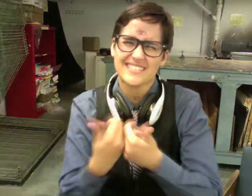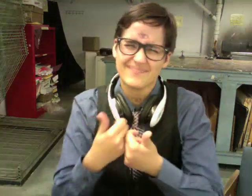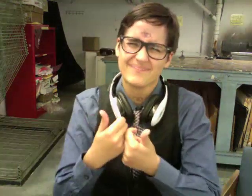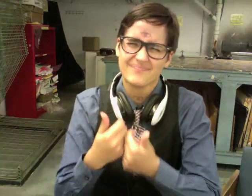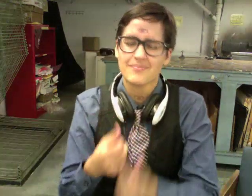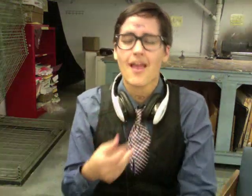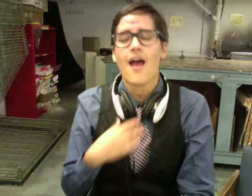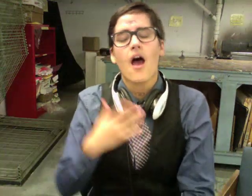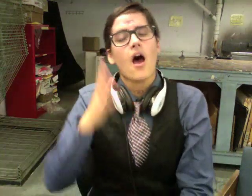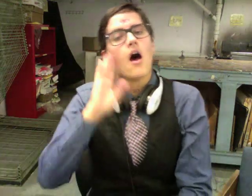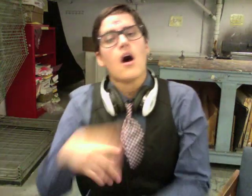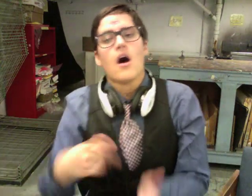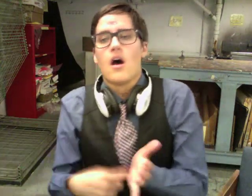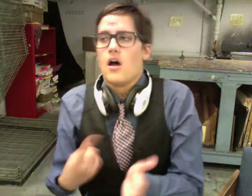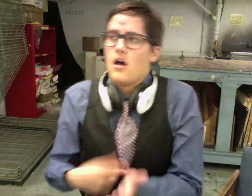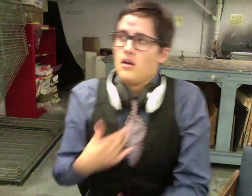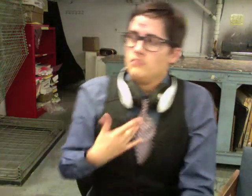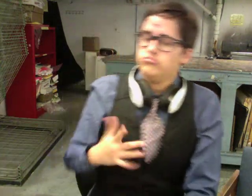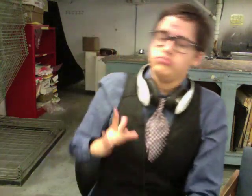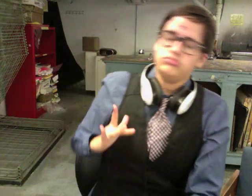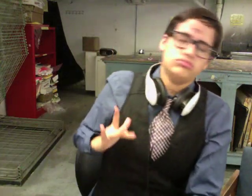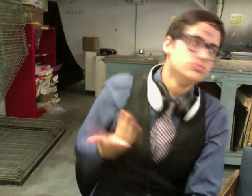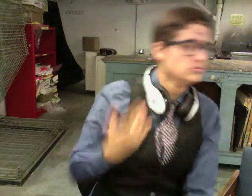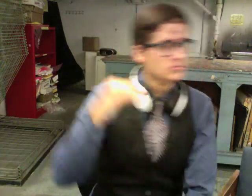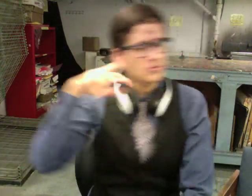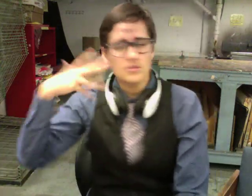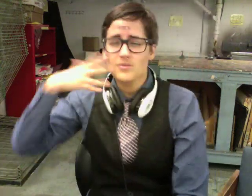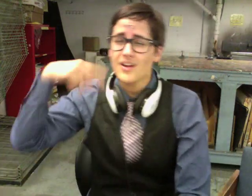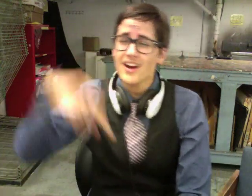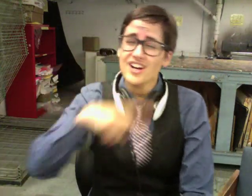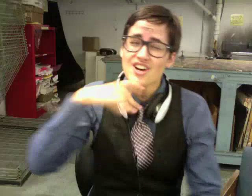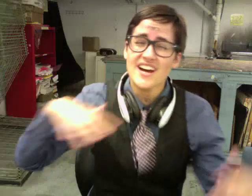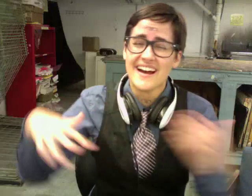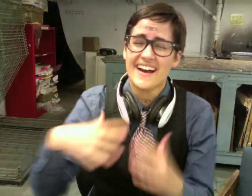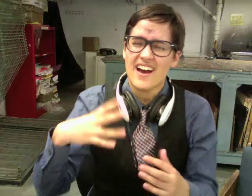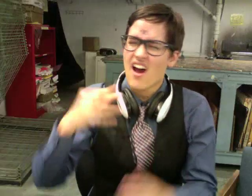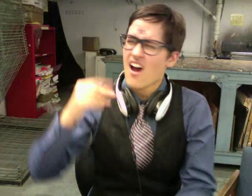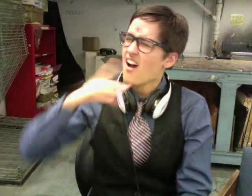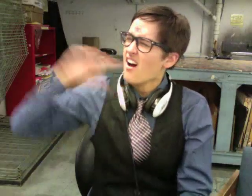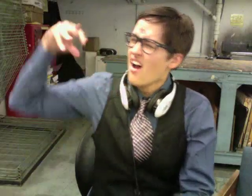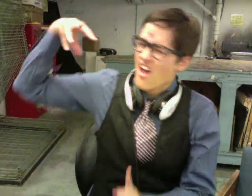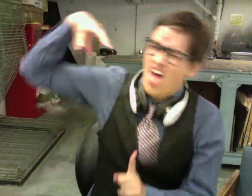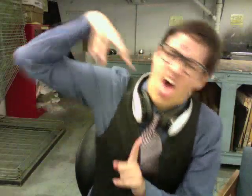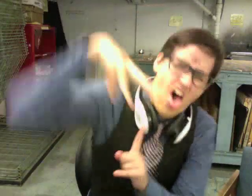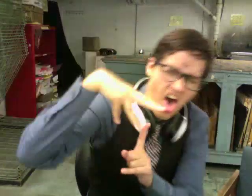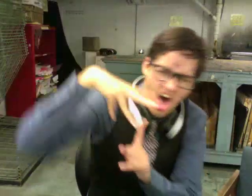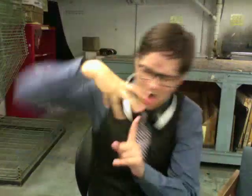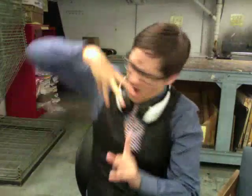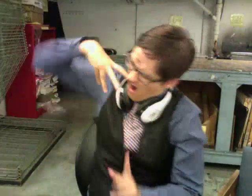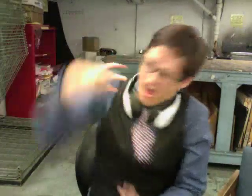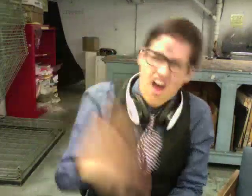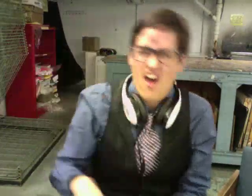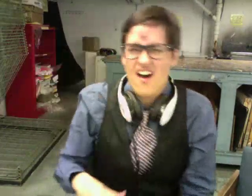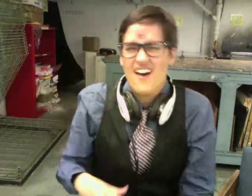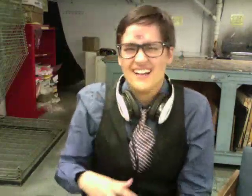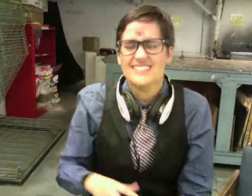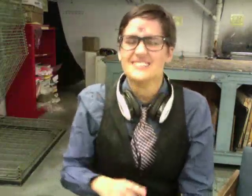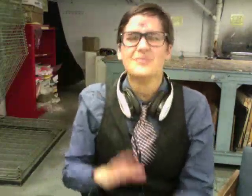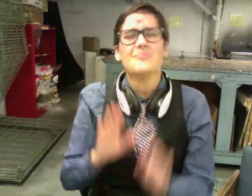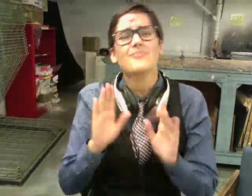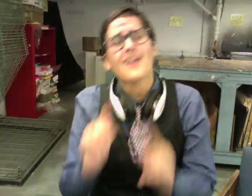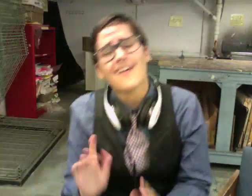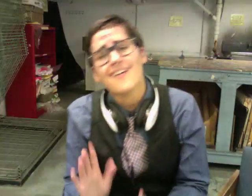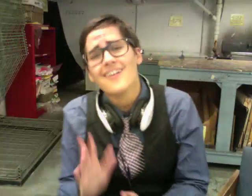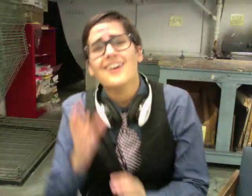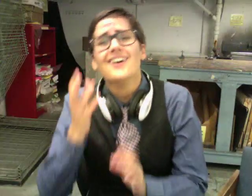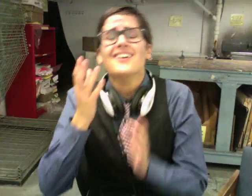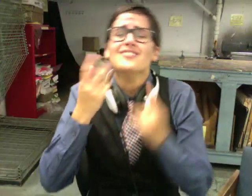be slightly harder for us without the sun. The next time the sun rises, whatever time